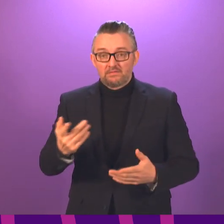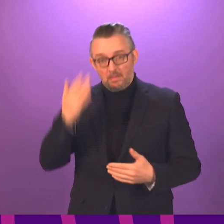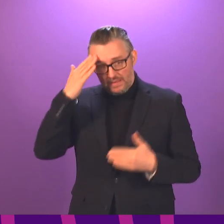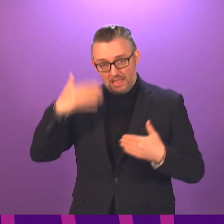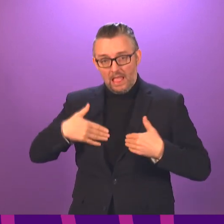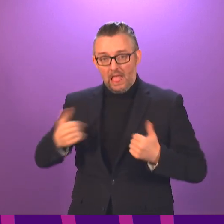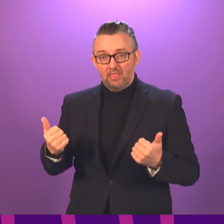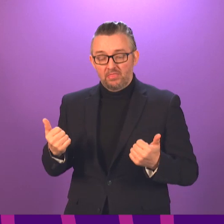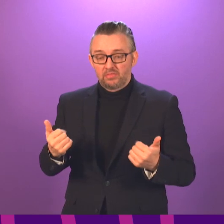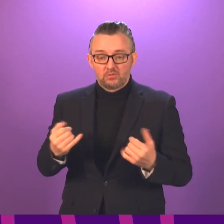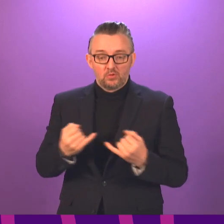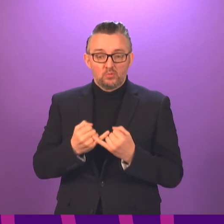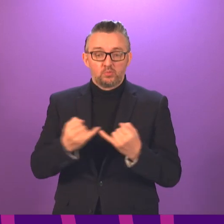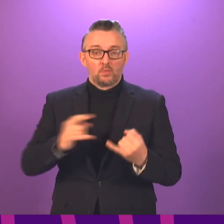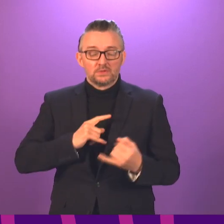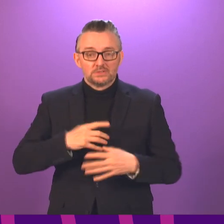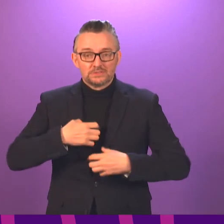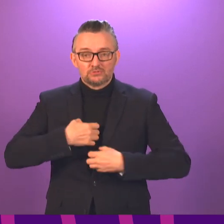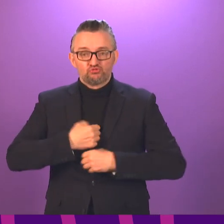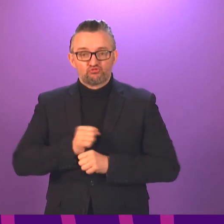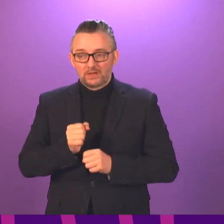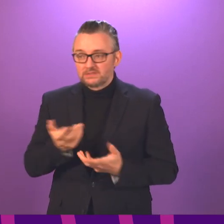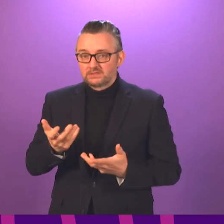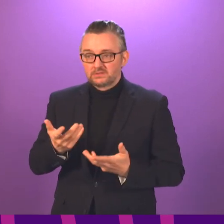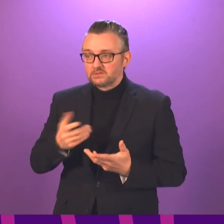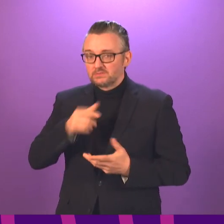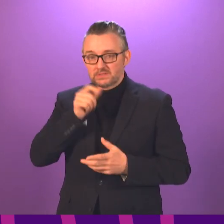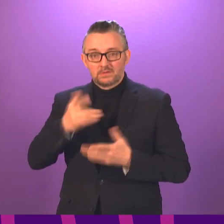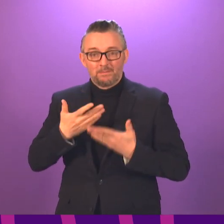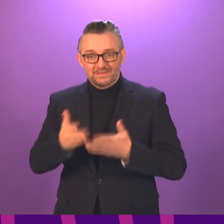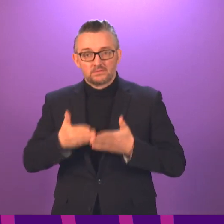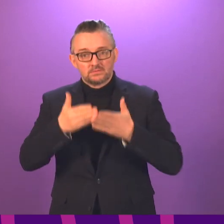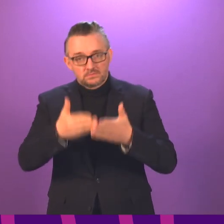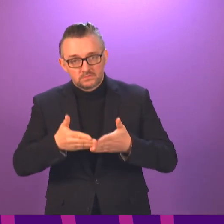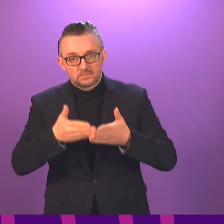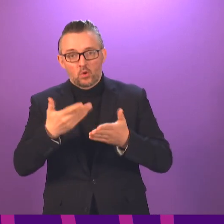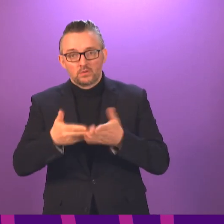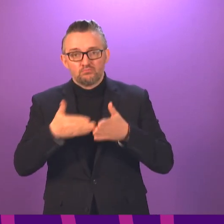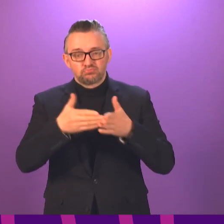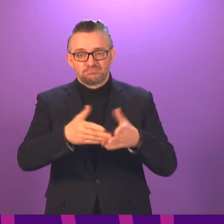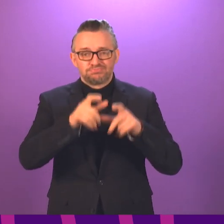health due to the stress of a lack of shore leave since the outbreak of the pandemic,